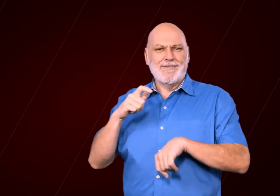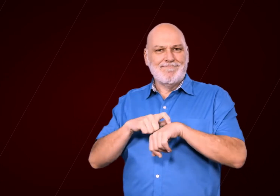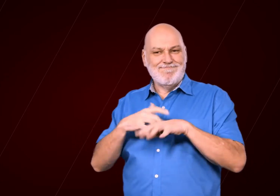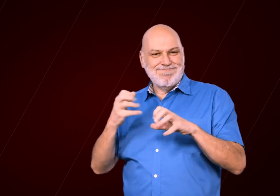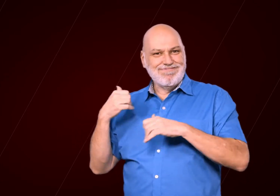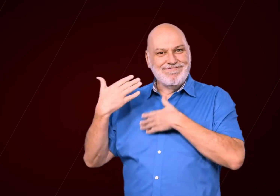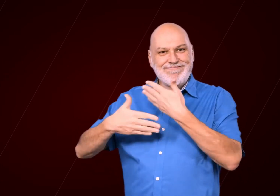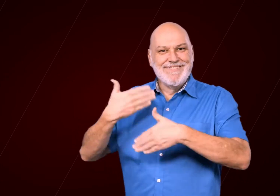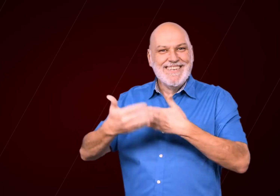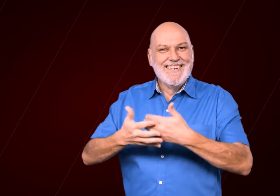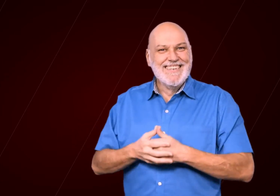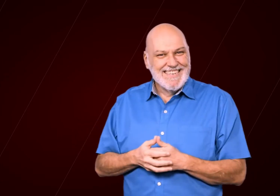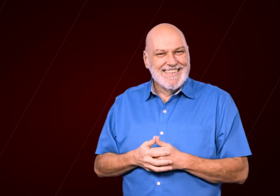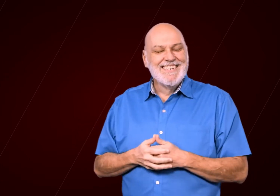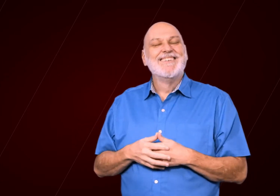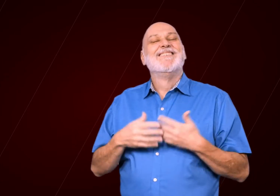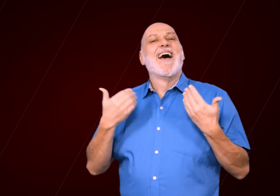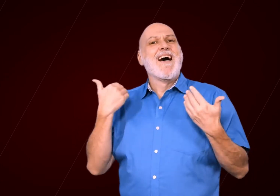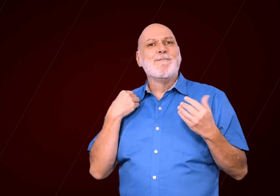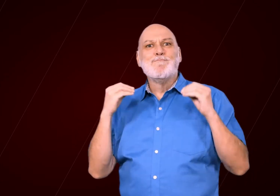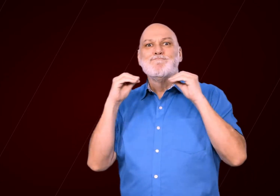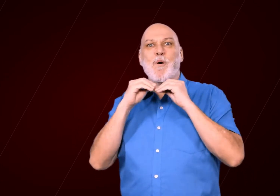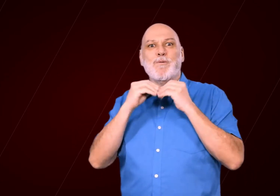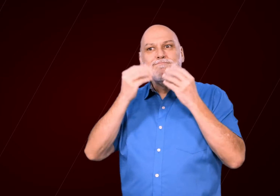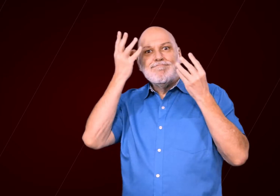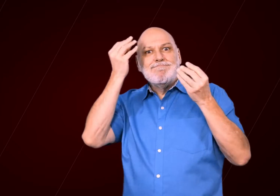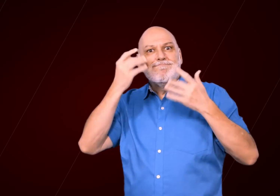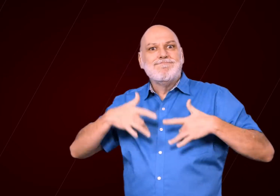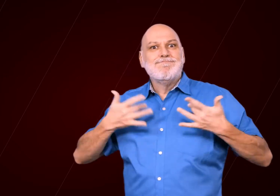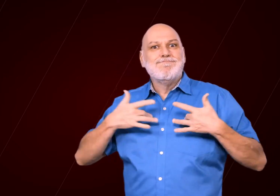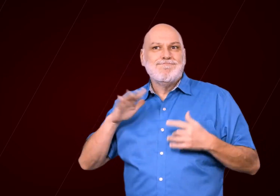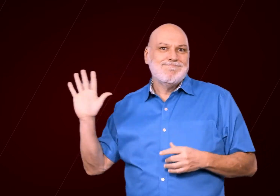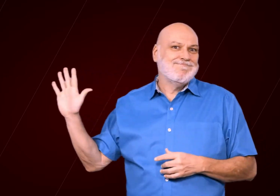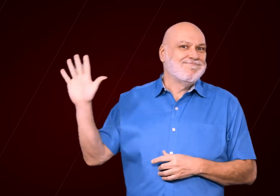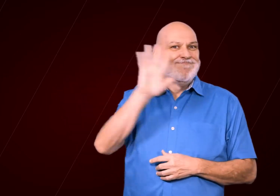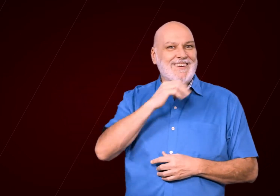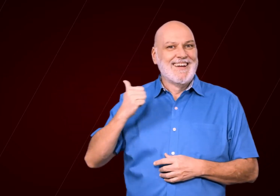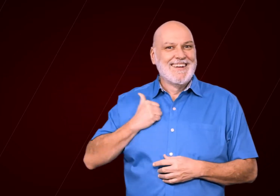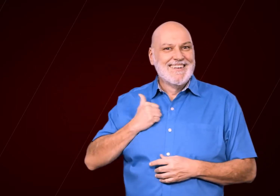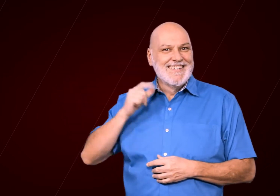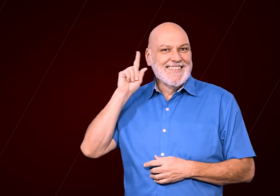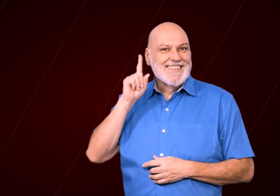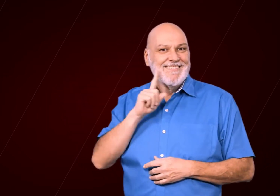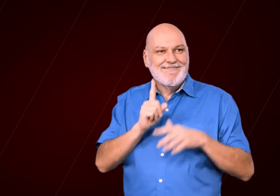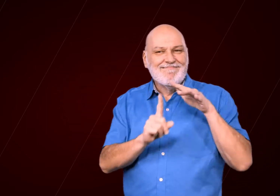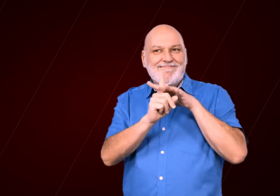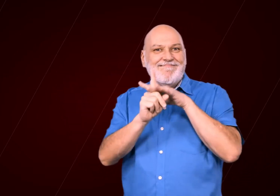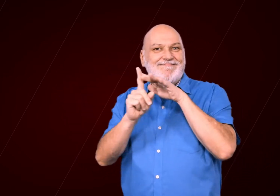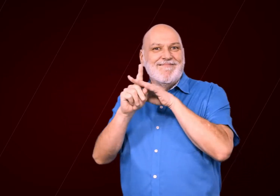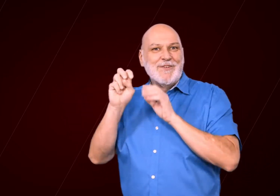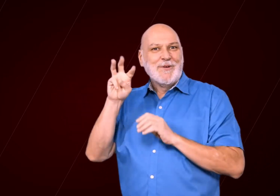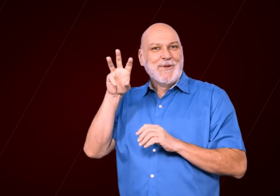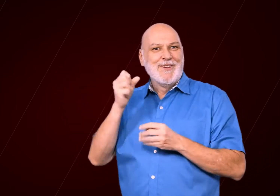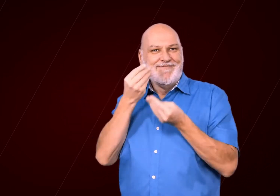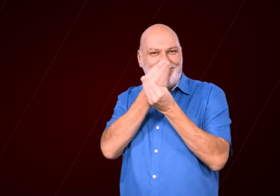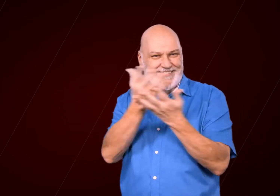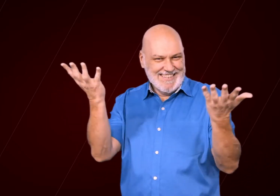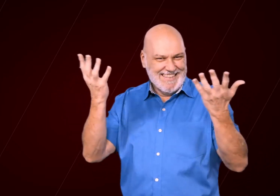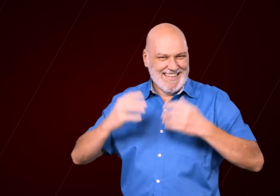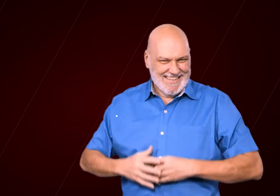Bringing alerts & news reports at intervals for all Deaf Canadians!